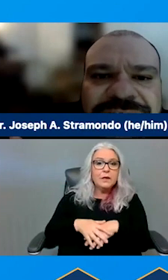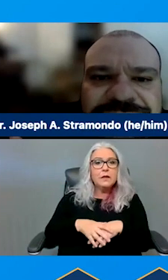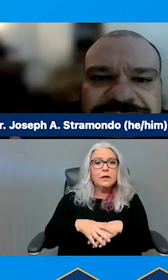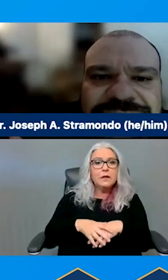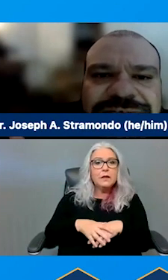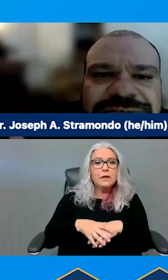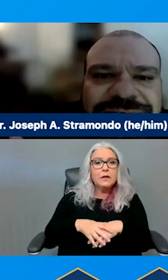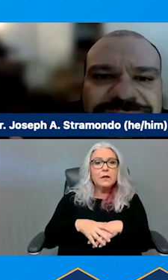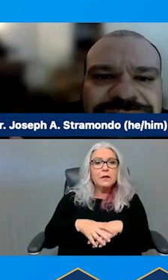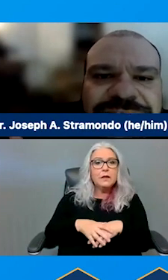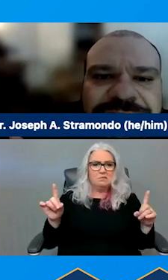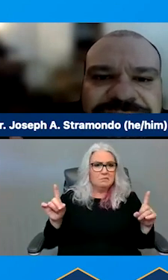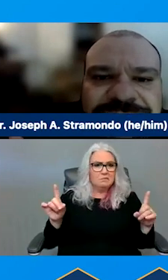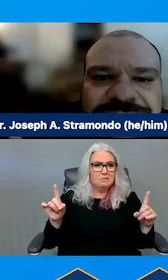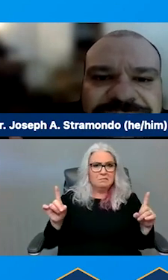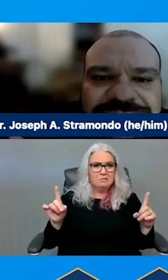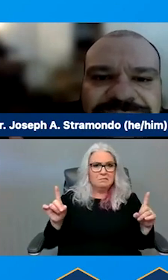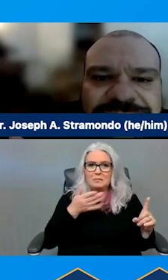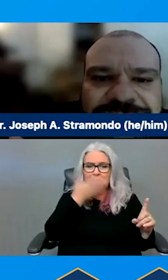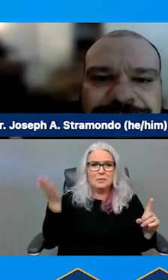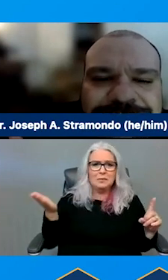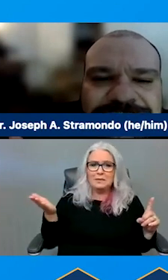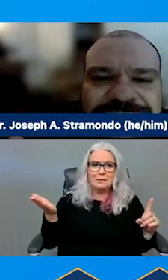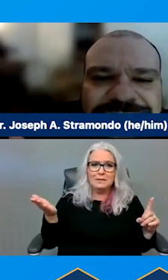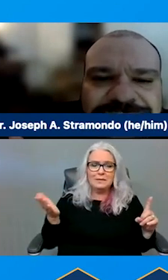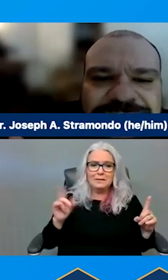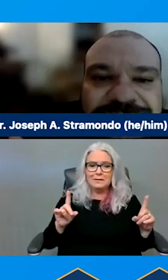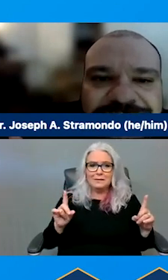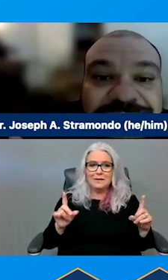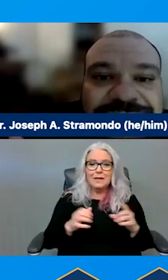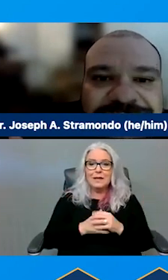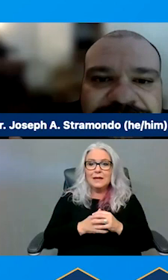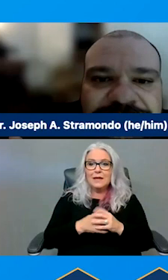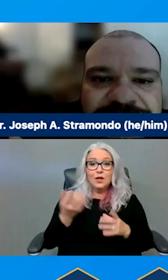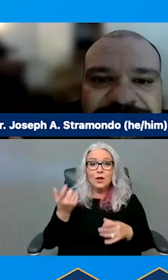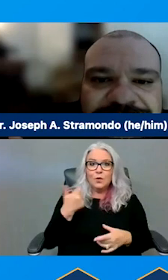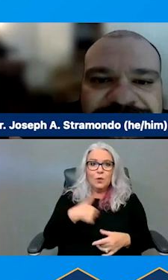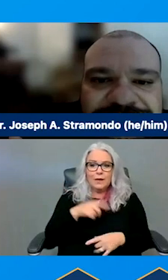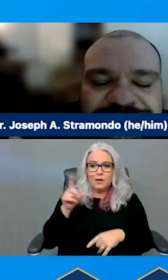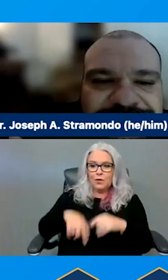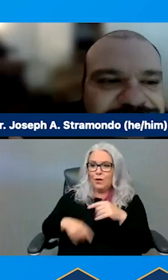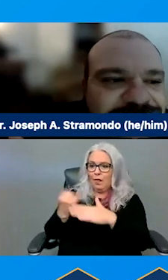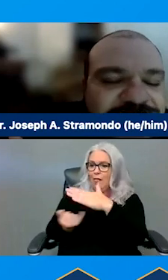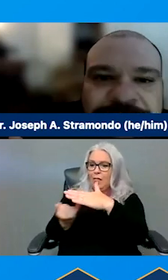was not a thing for them. Right. We could not isolate